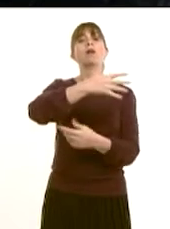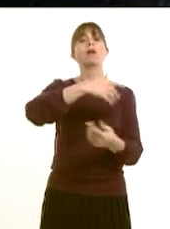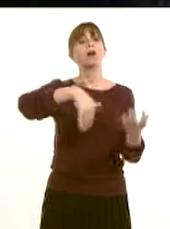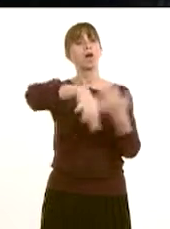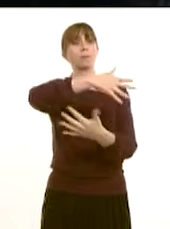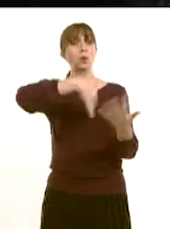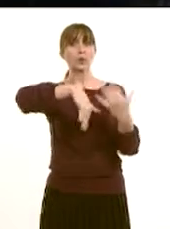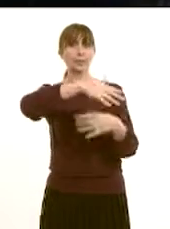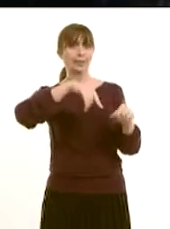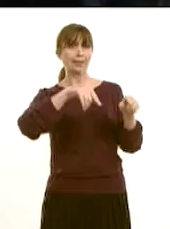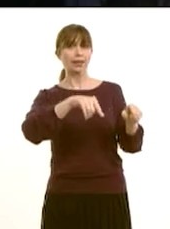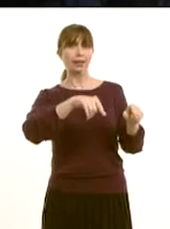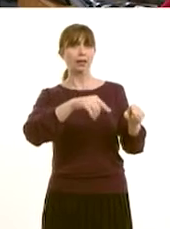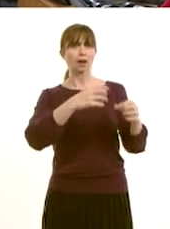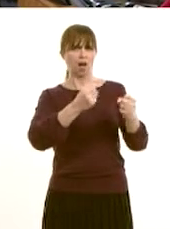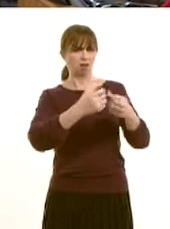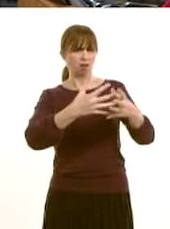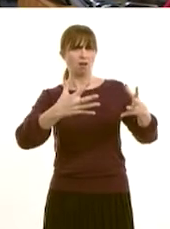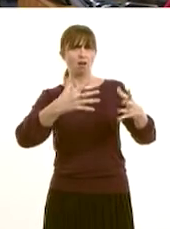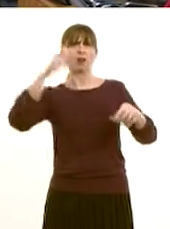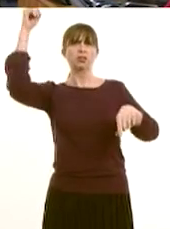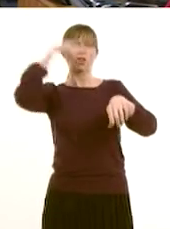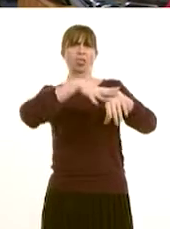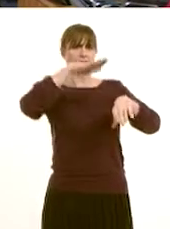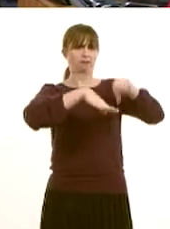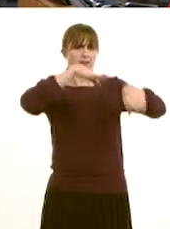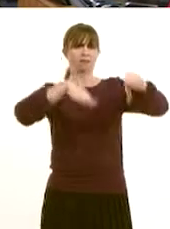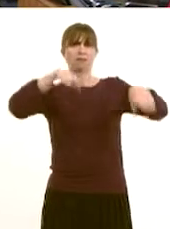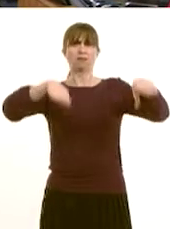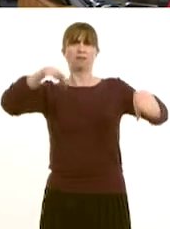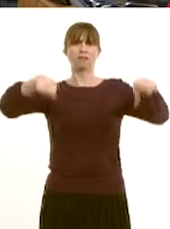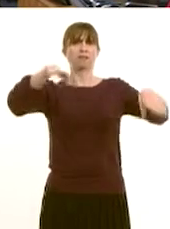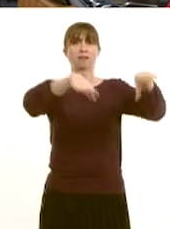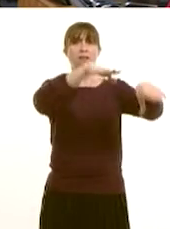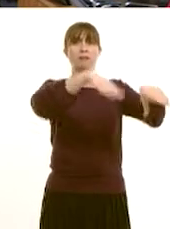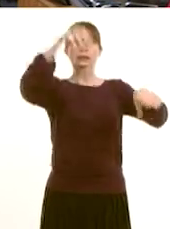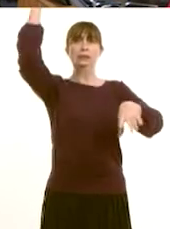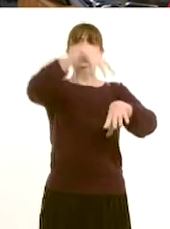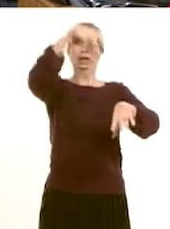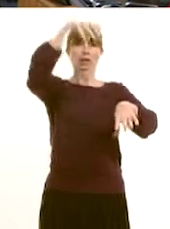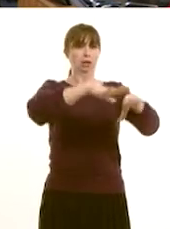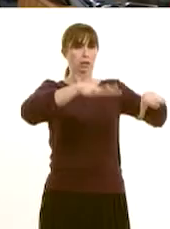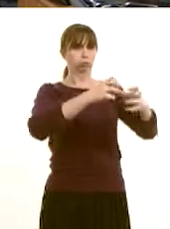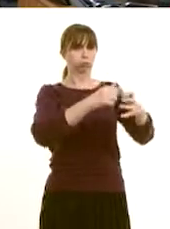OAQ(4)2705(FM) Carwyn Jones: These are matters, of course, for the local planning authority, but of course we would encourage any developer to consider